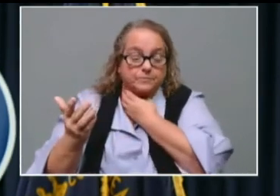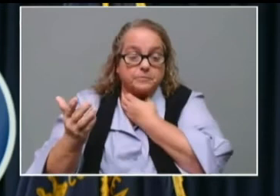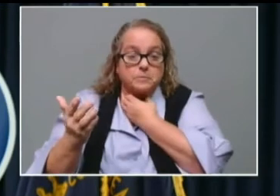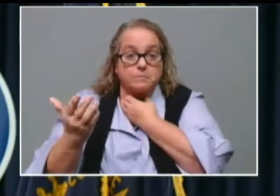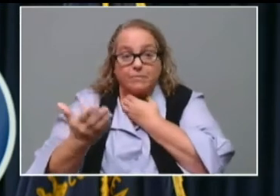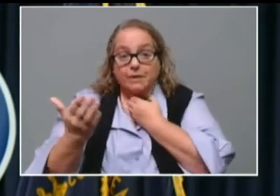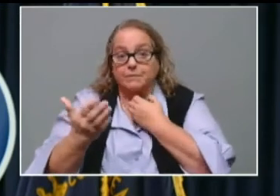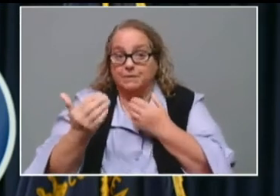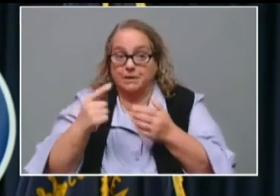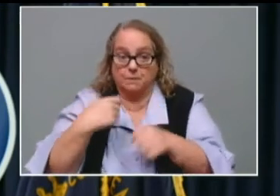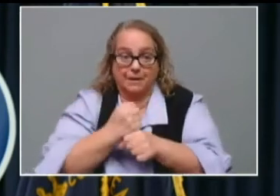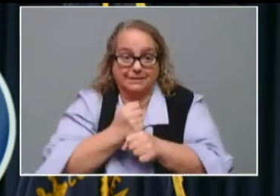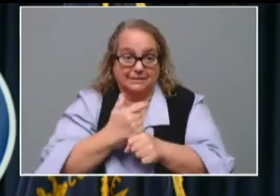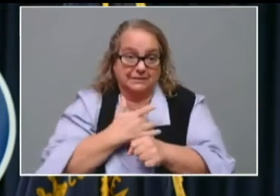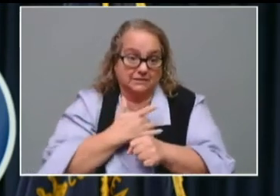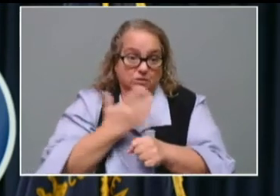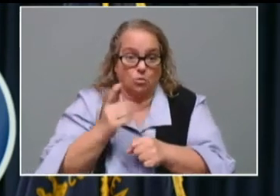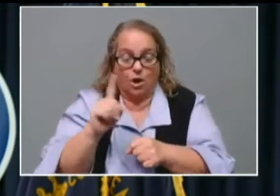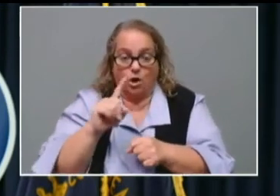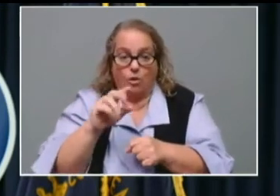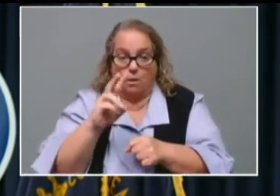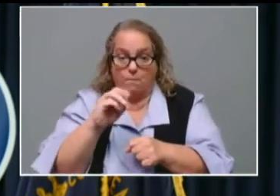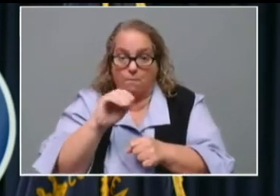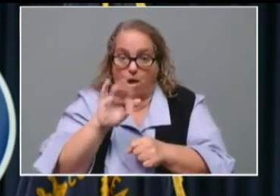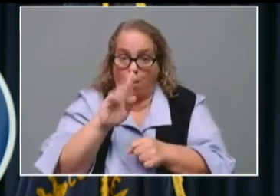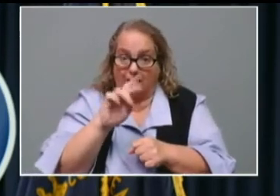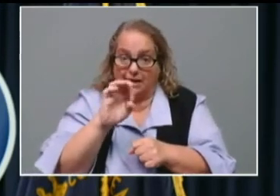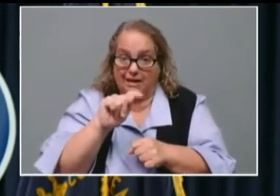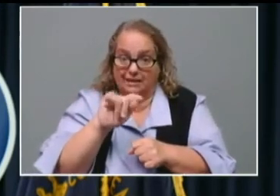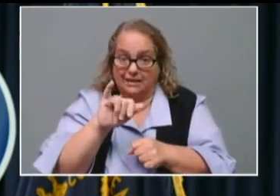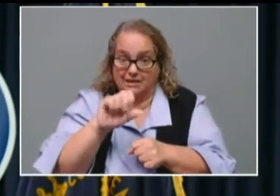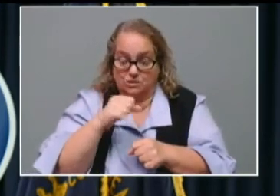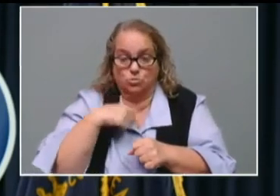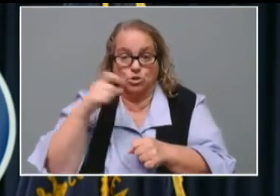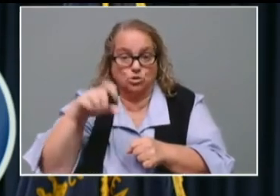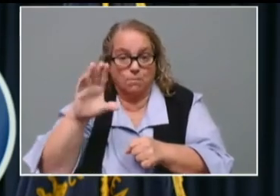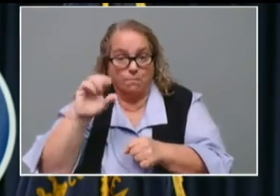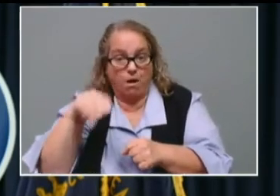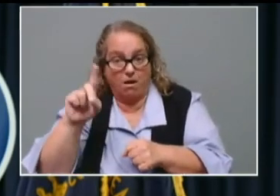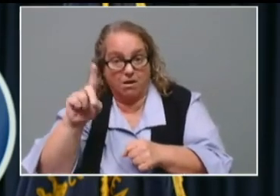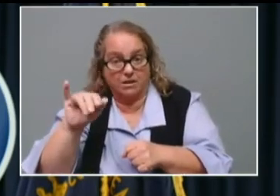where the market is. Uh sometimes it it makes the project more expensive than